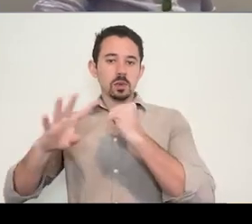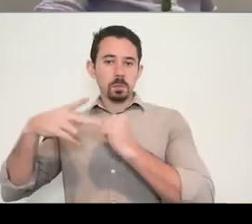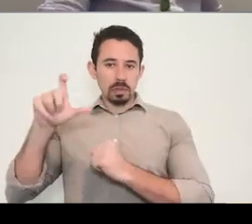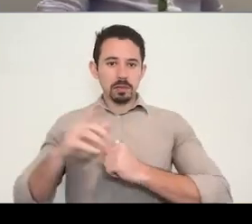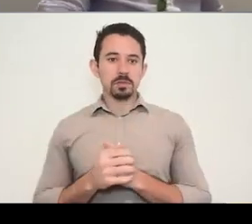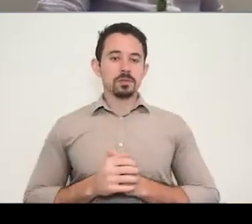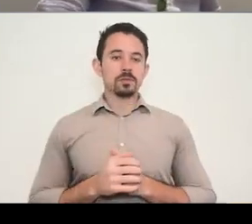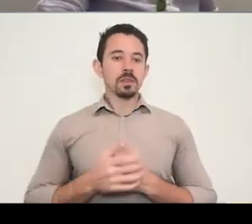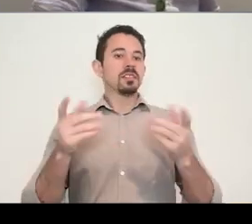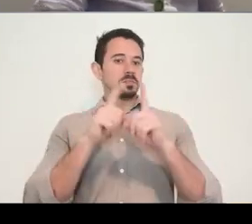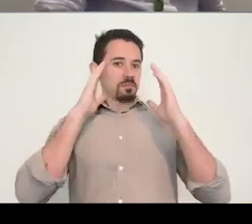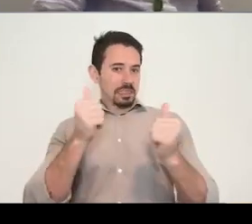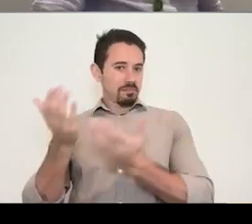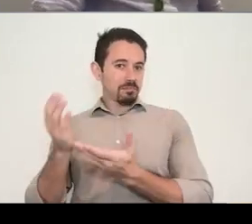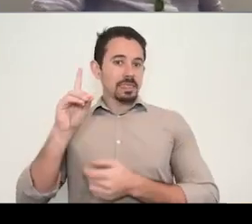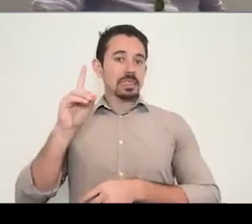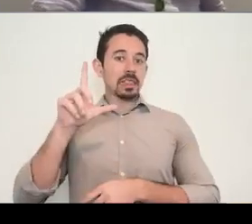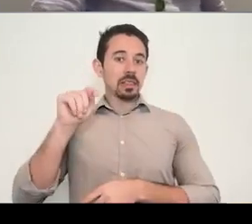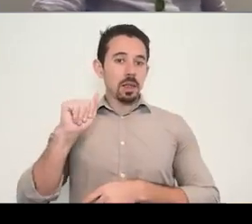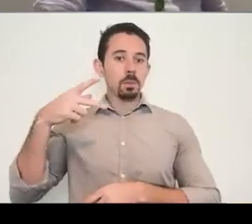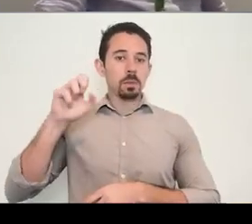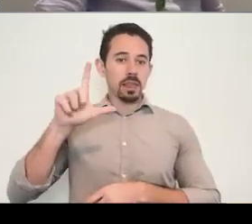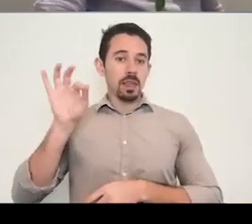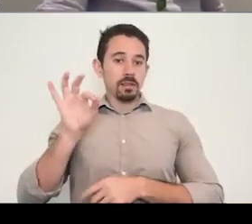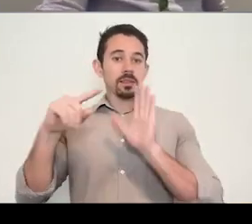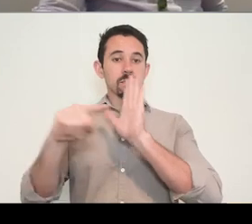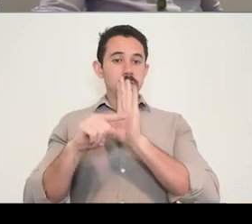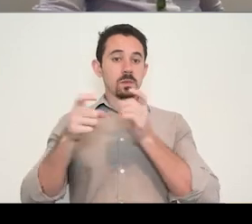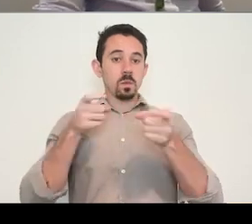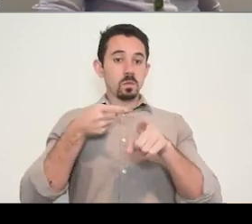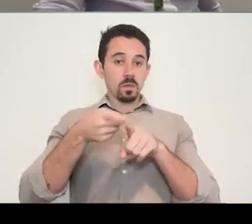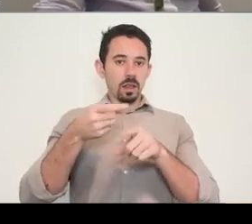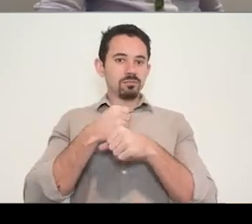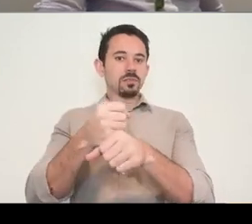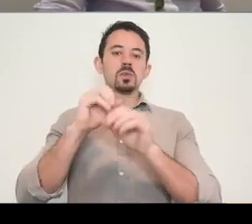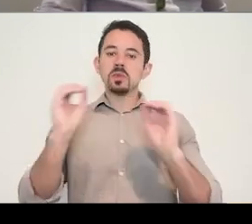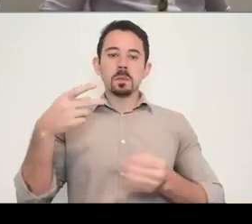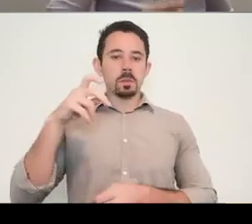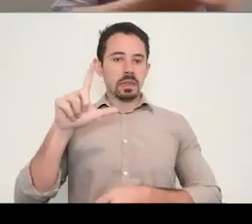Pel whatsoever. The delta PelA strain shows a faint signal in both fractions and since this